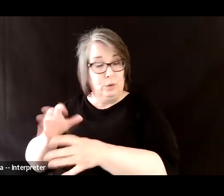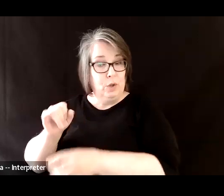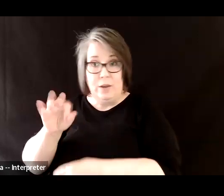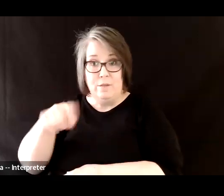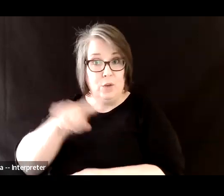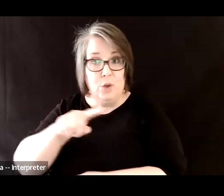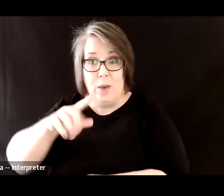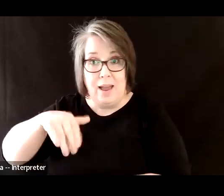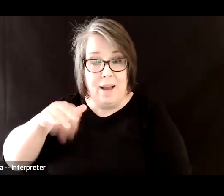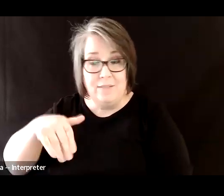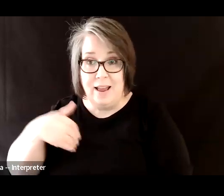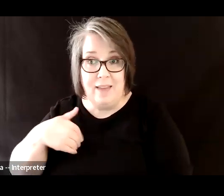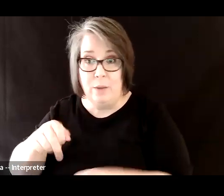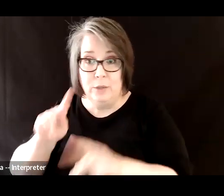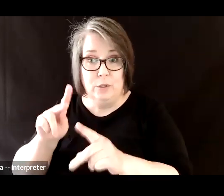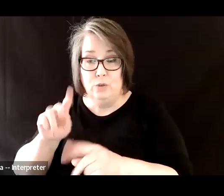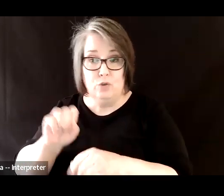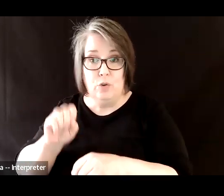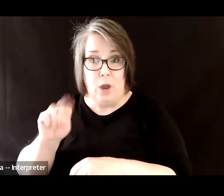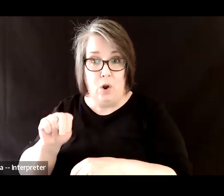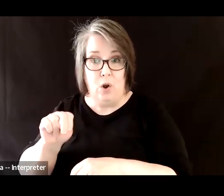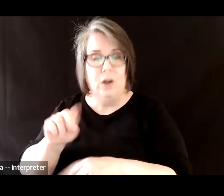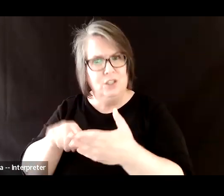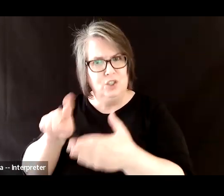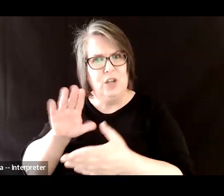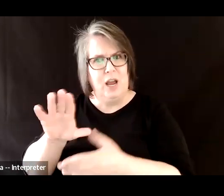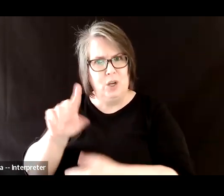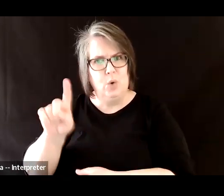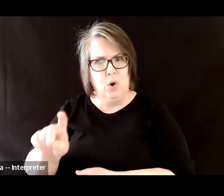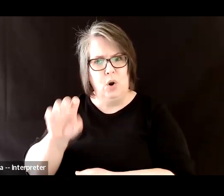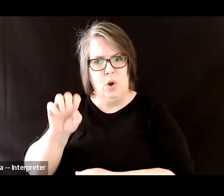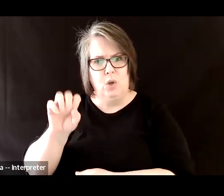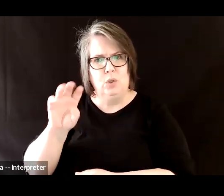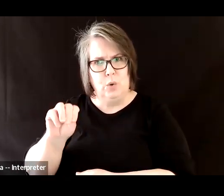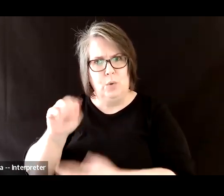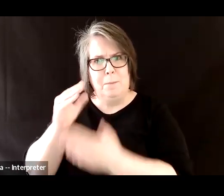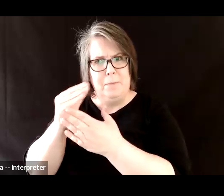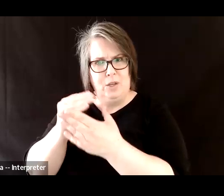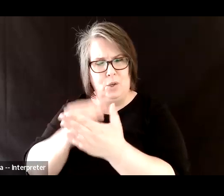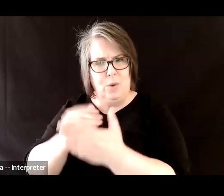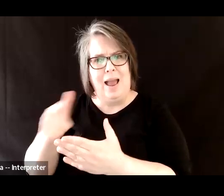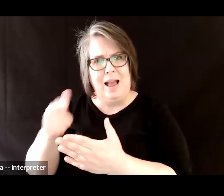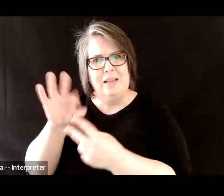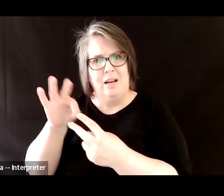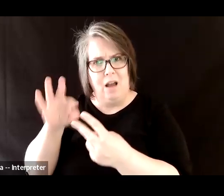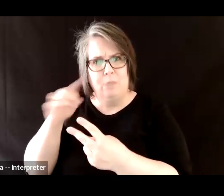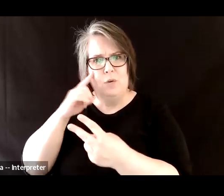opportunity to turn this on yeah, check your resume menubar and there should be an option there for interpreters.